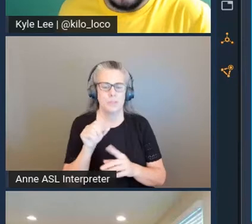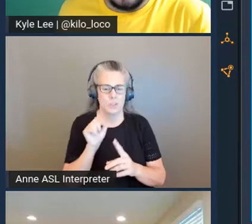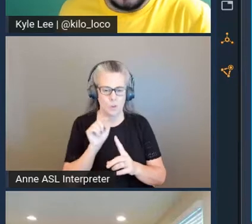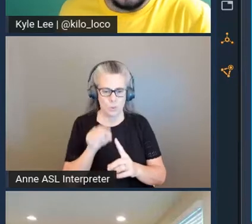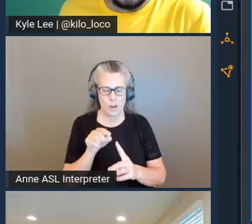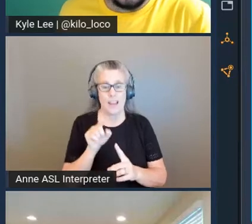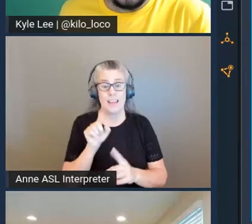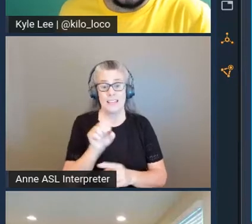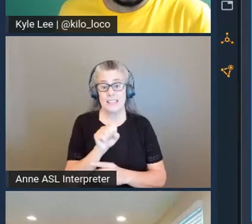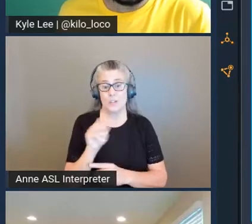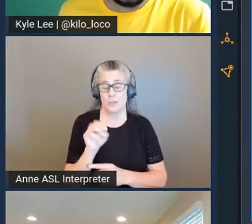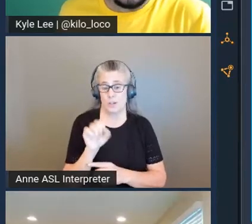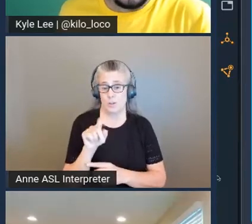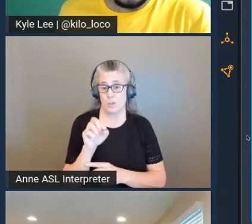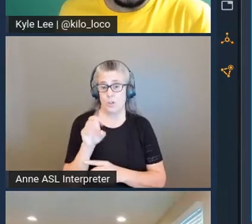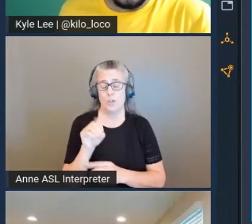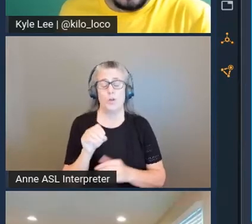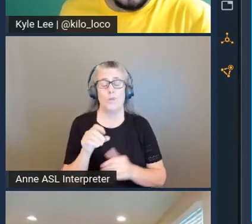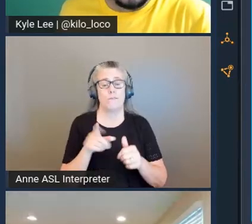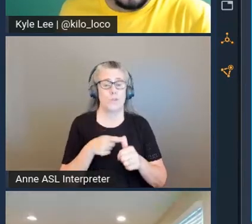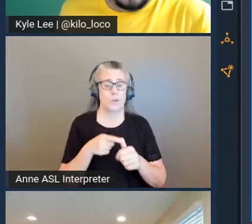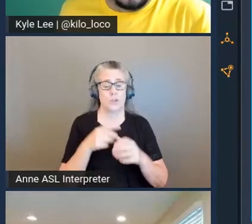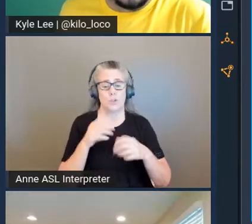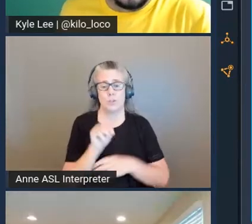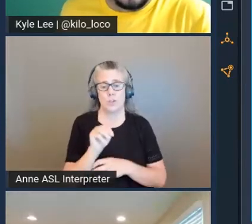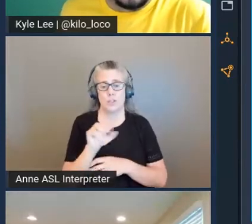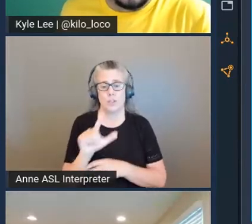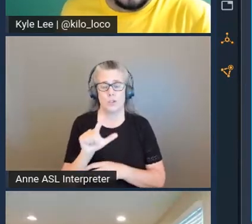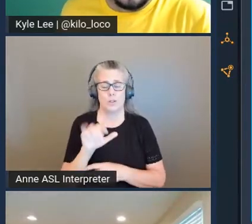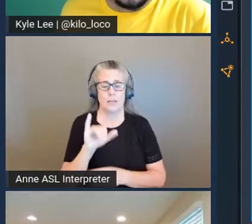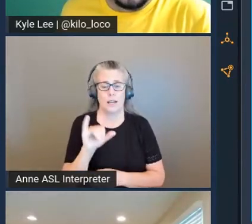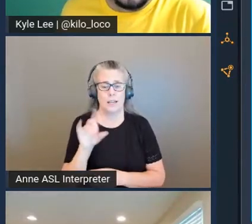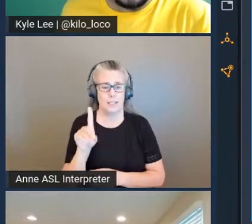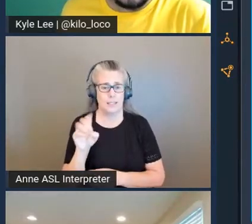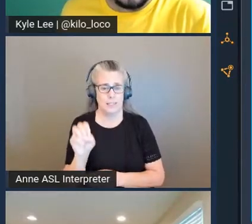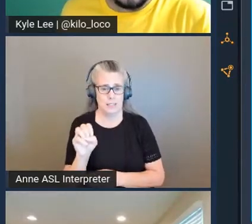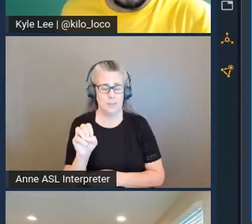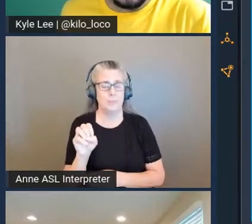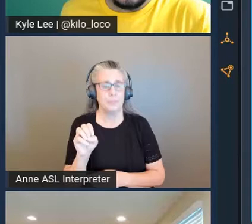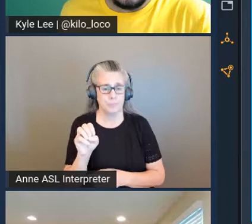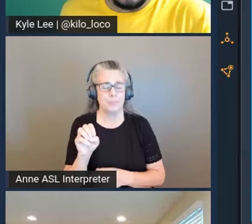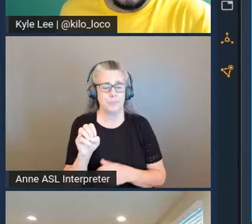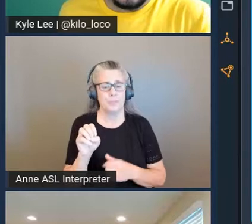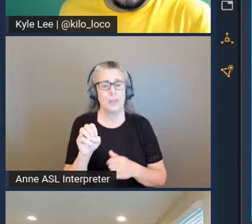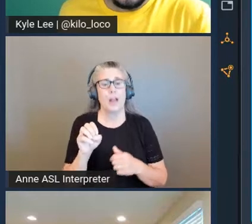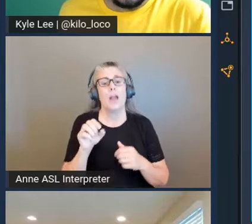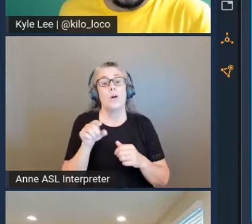IDE and with SageMaker Studio you will be able to perform all of the end-to-end